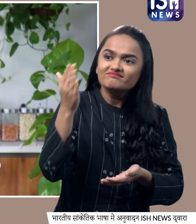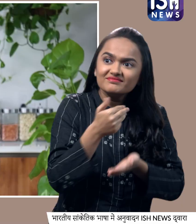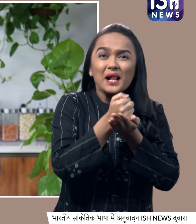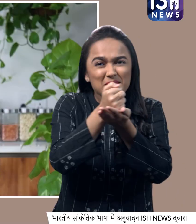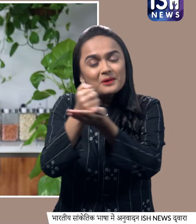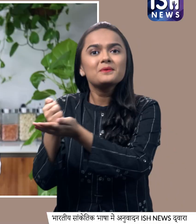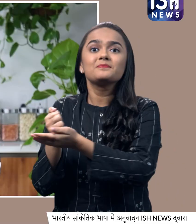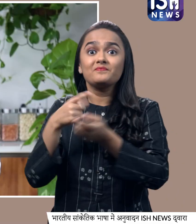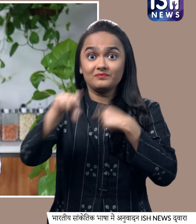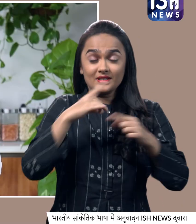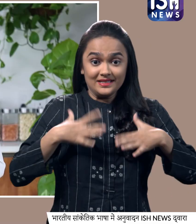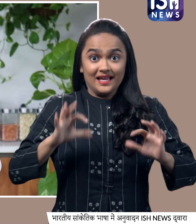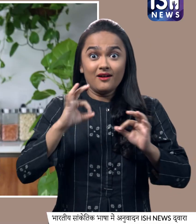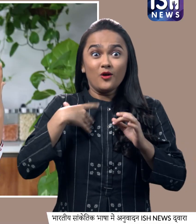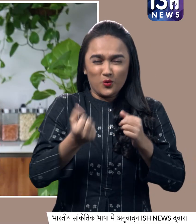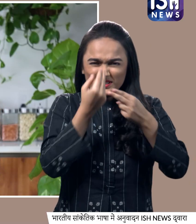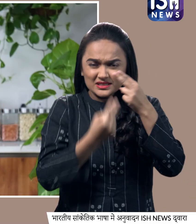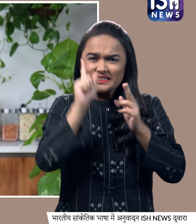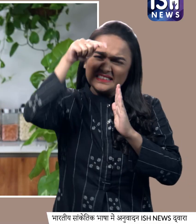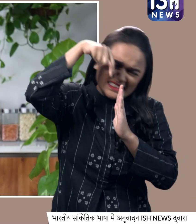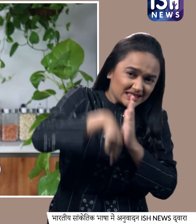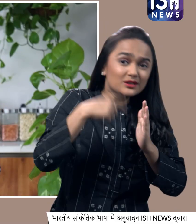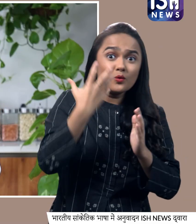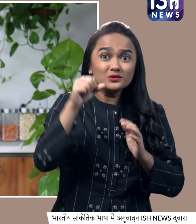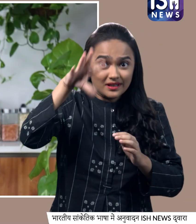If you want to learn more about the Satvic lifestyle in-depth,